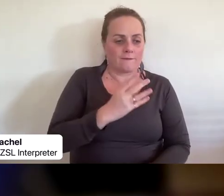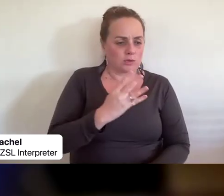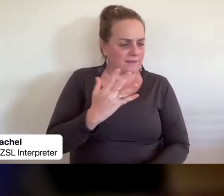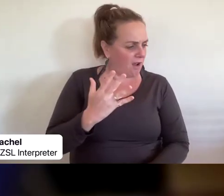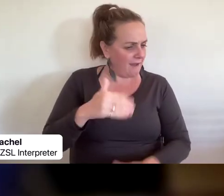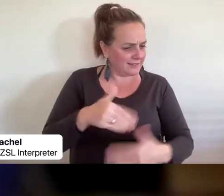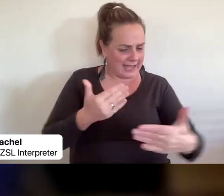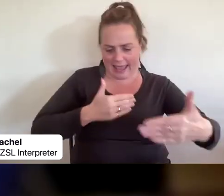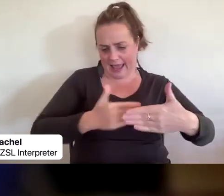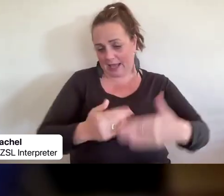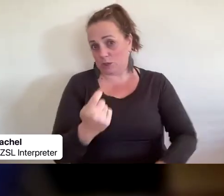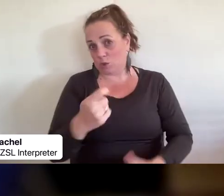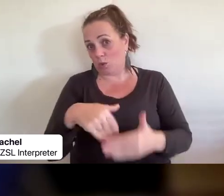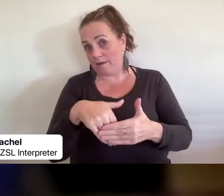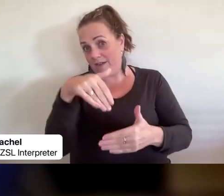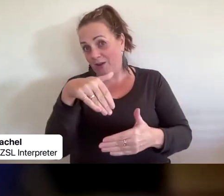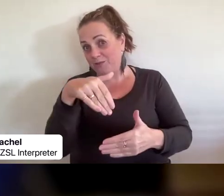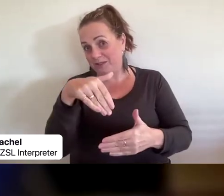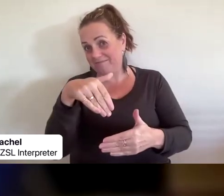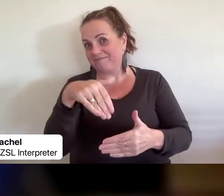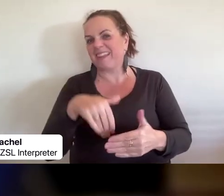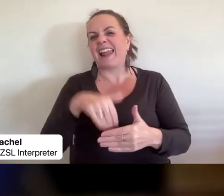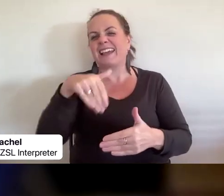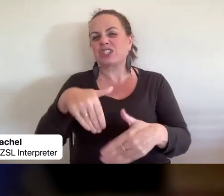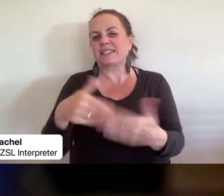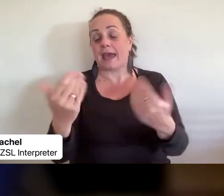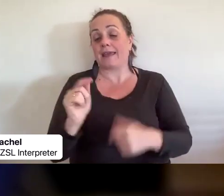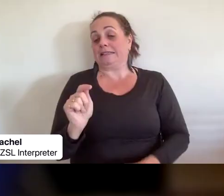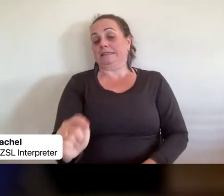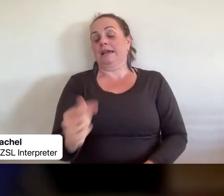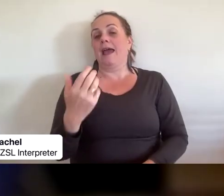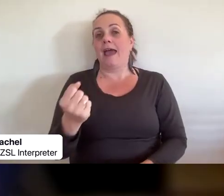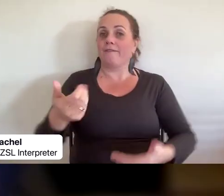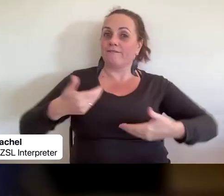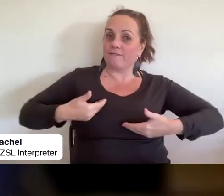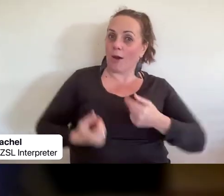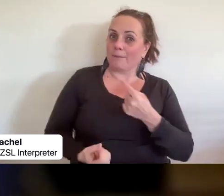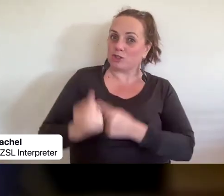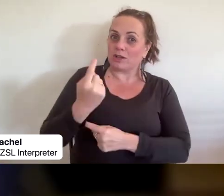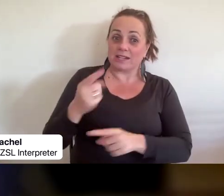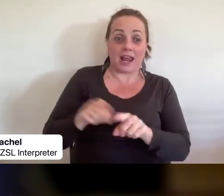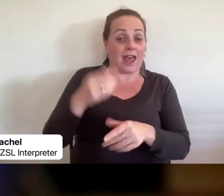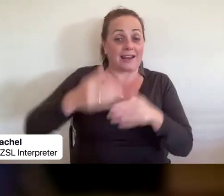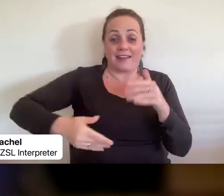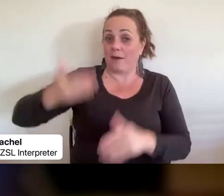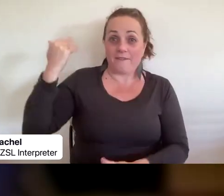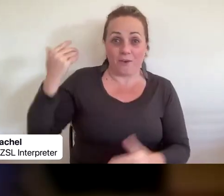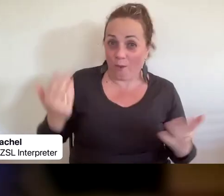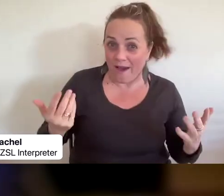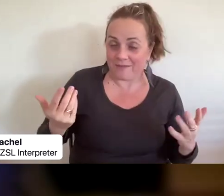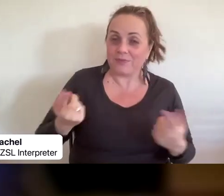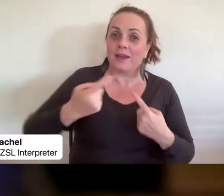something like that. We have an opportunity in a way we've never had. We're a voting block of